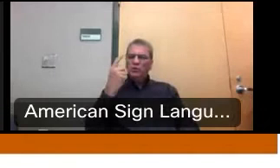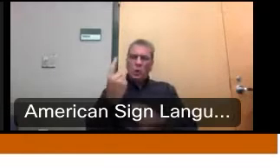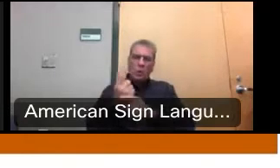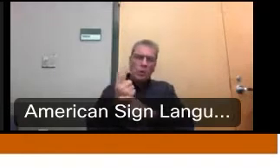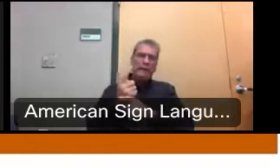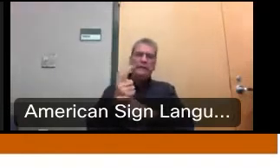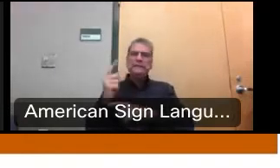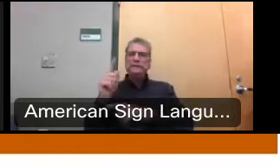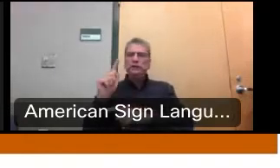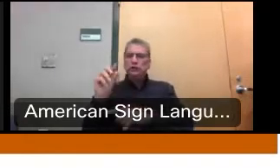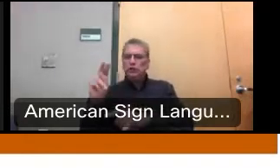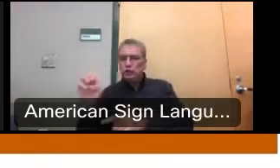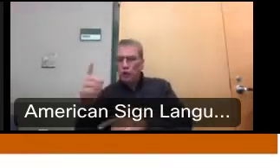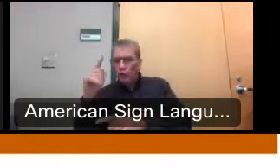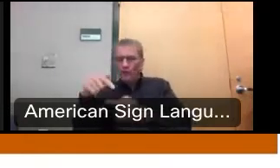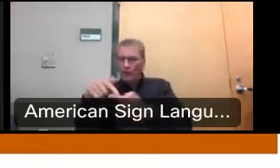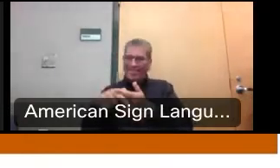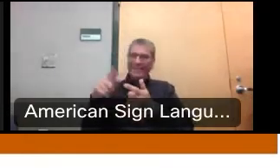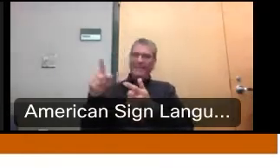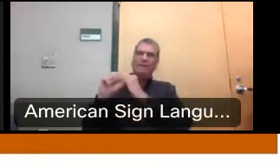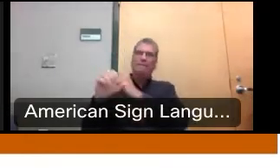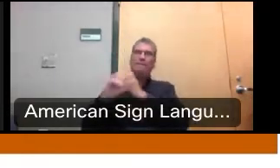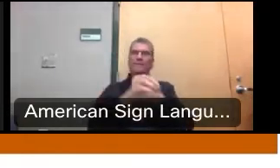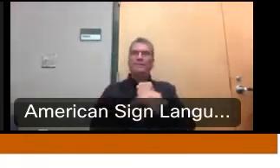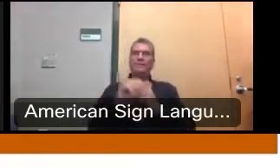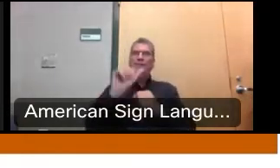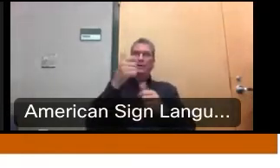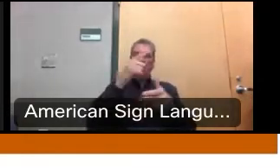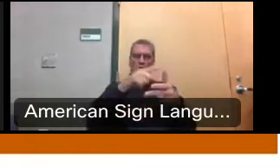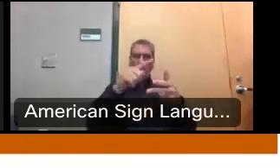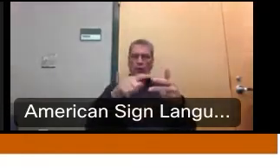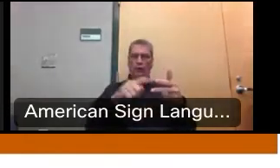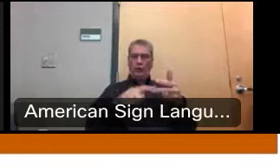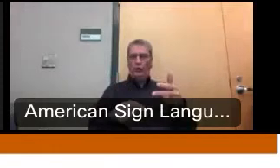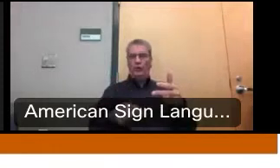of this campaign? The other 3 are all, like, write about where we want them. This 1 just